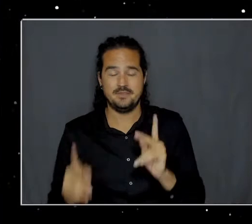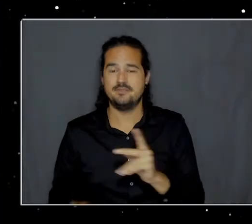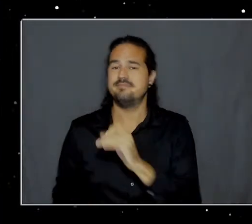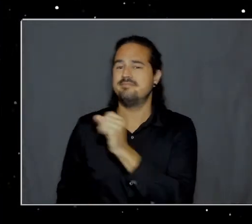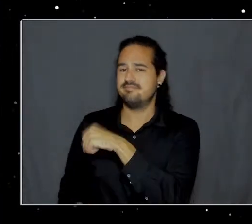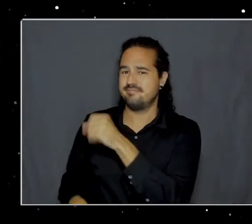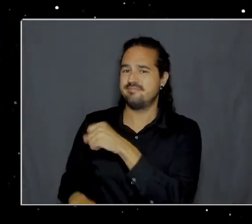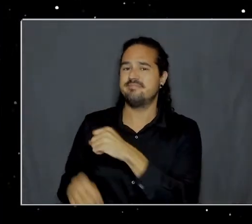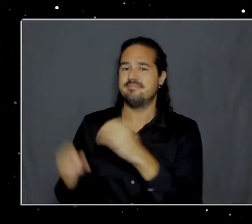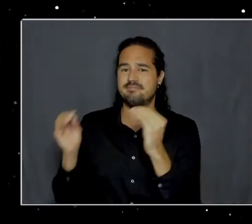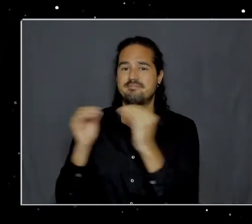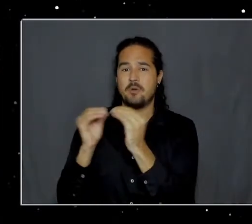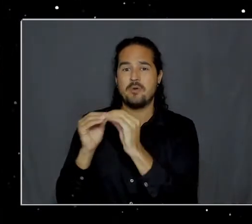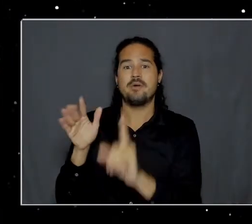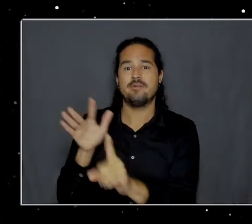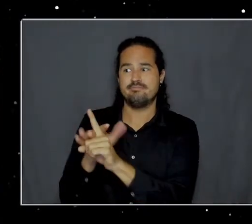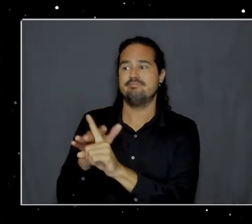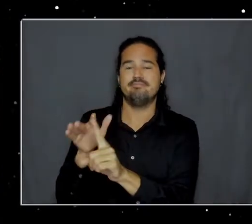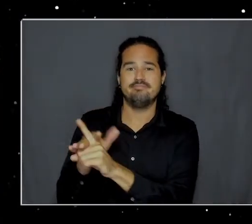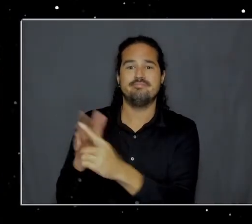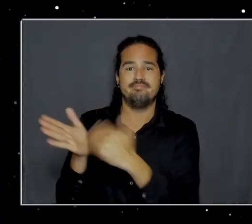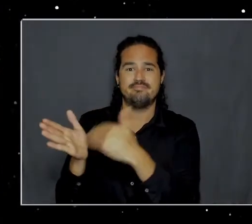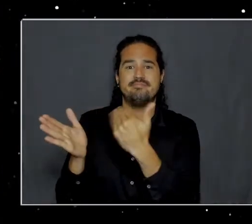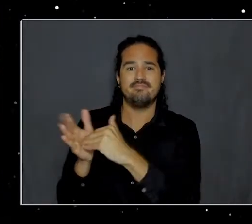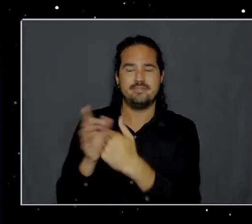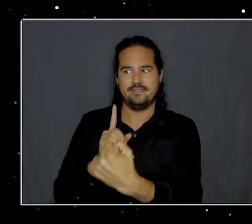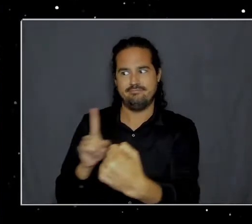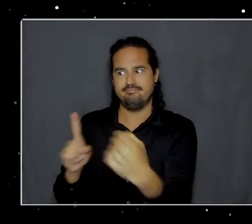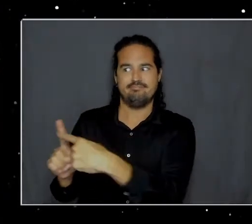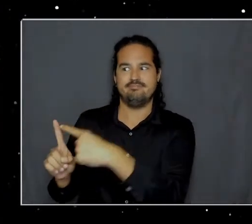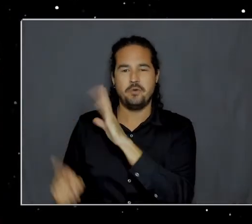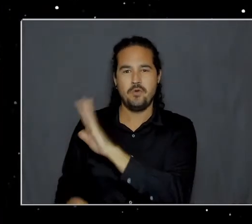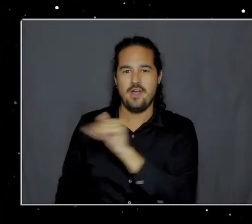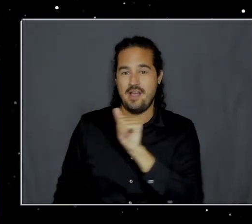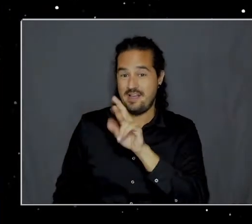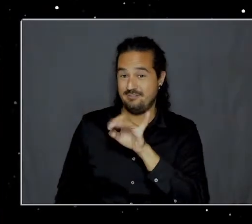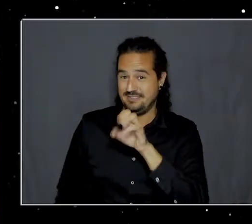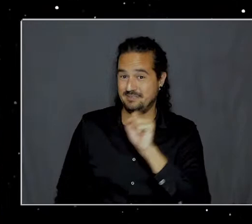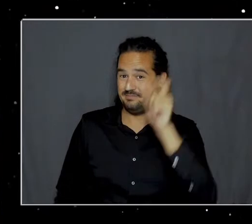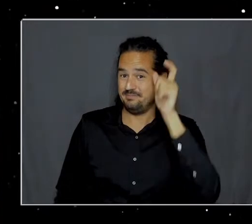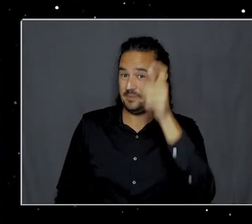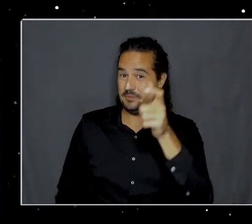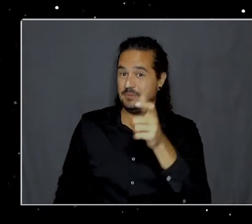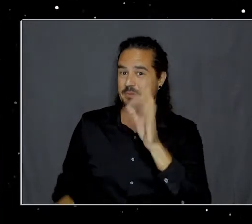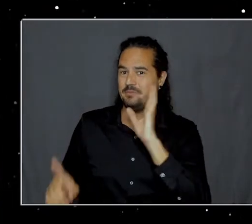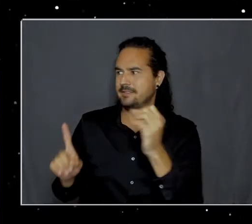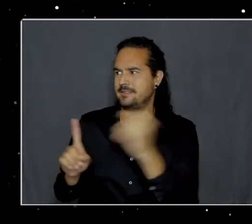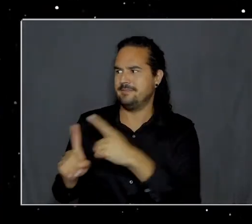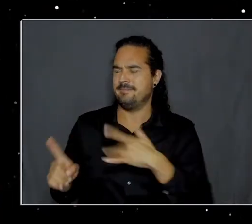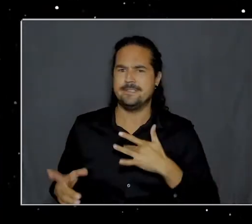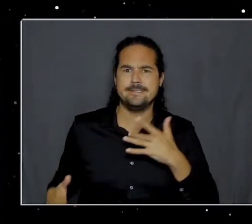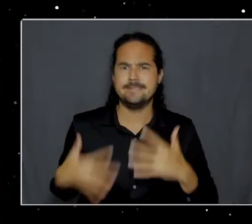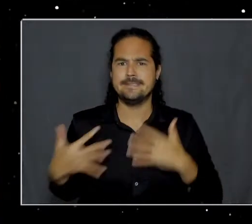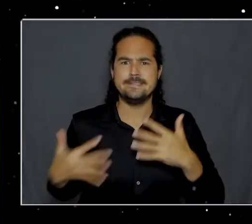AND THERE'S EVEN MORE COMING UP THAT WILL GET YOUR ARIES MOON FIRED UP. THAT WILL PROBABLY GET US ALL